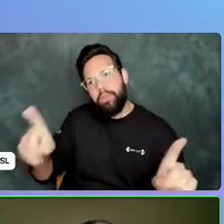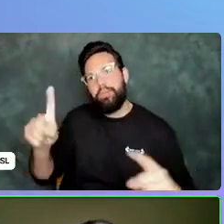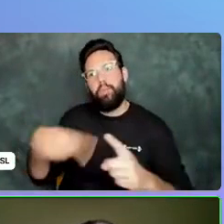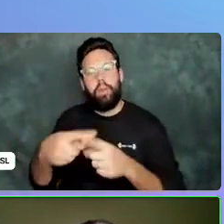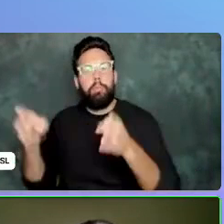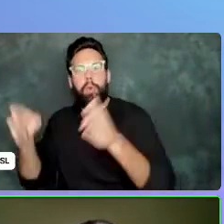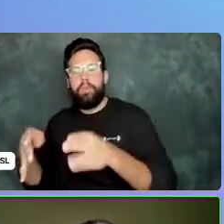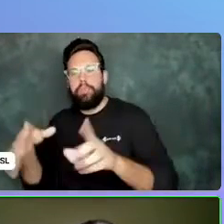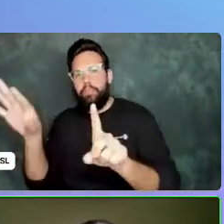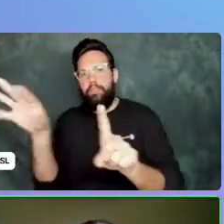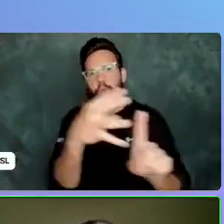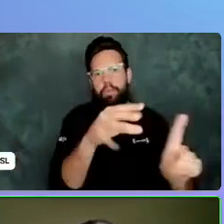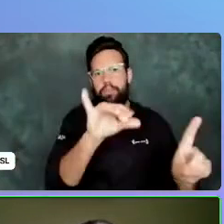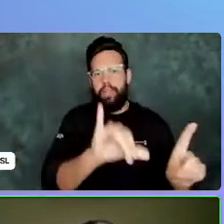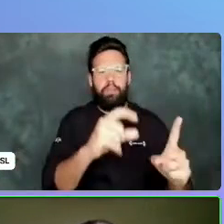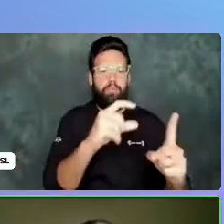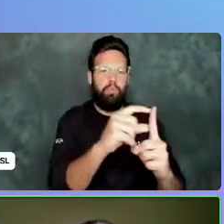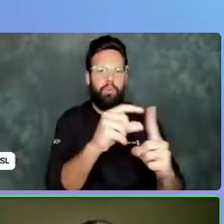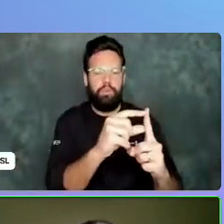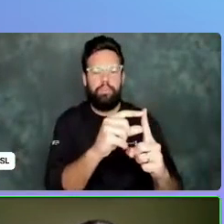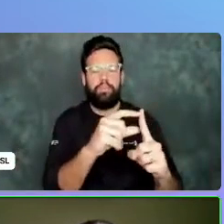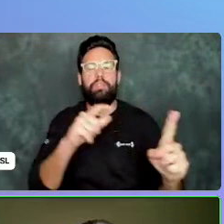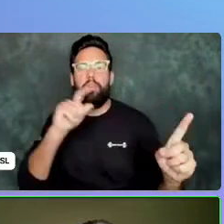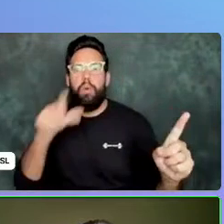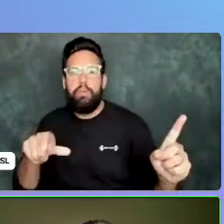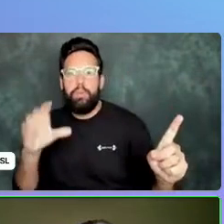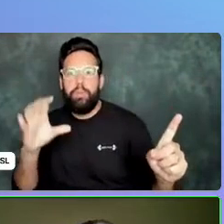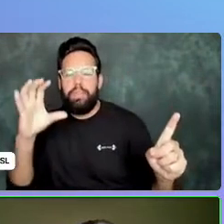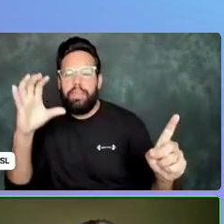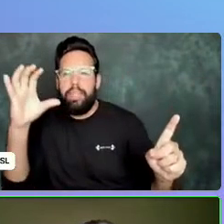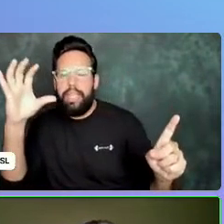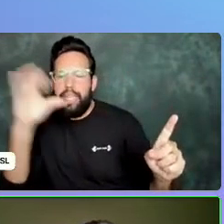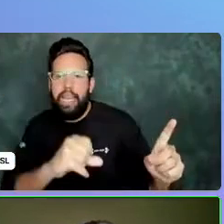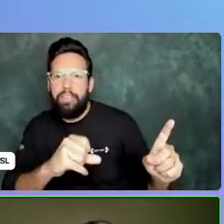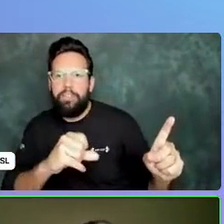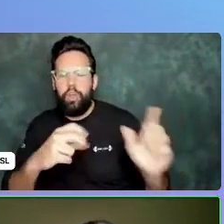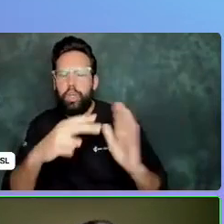fields, then name of that field the accessible will get announced when focus is put on the field, so they don't have